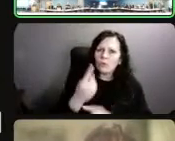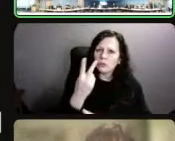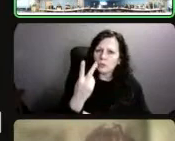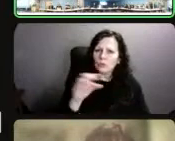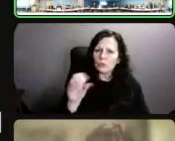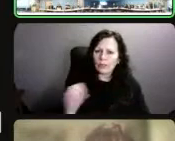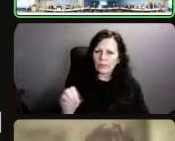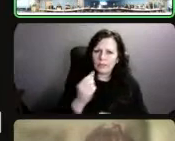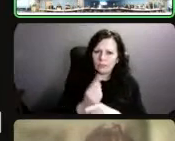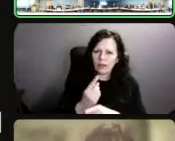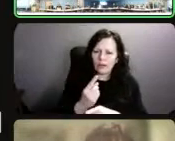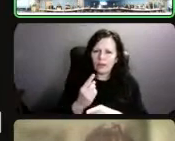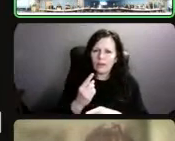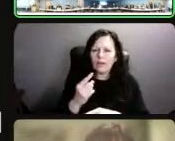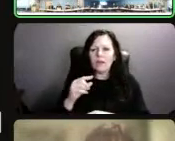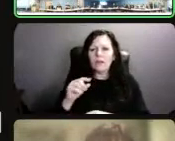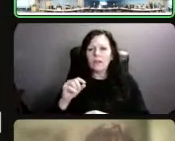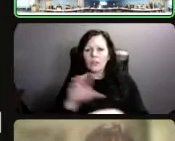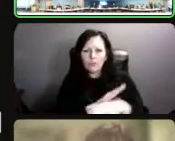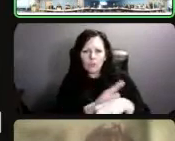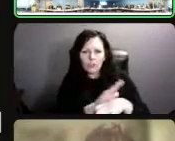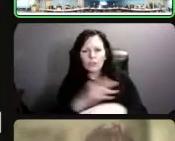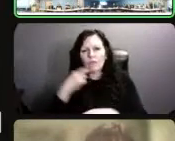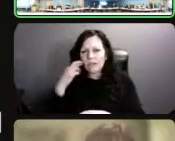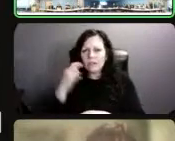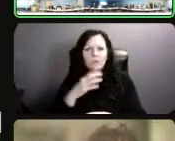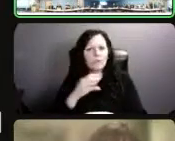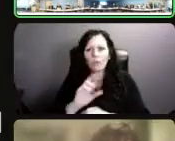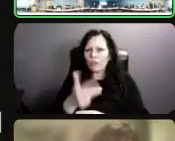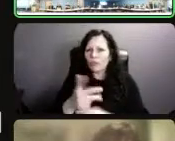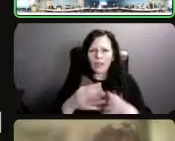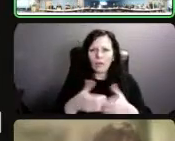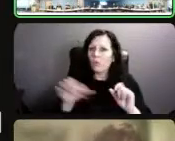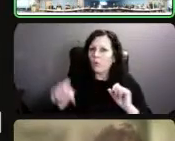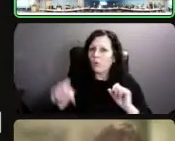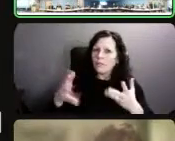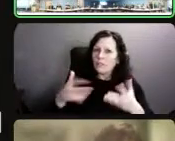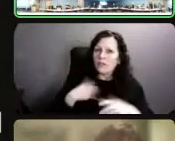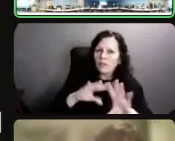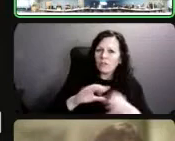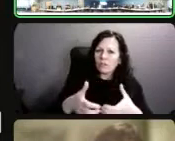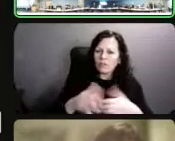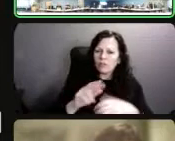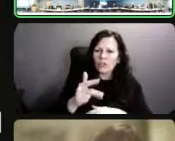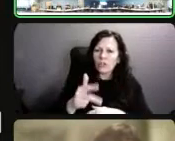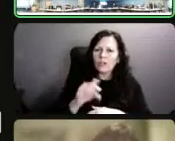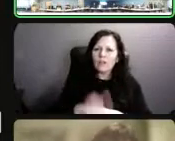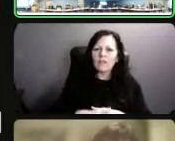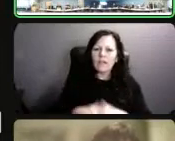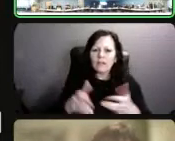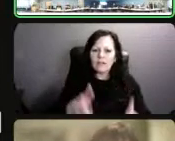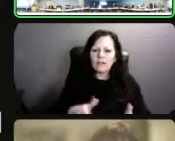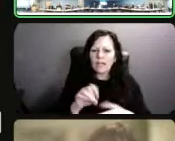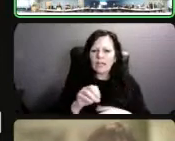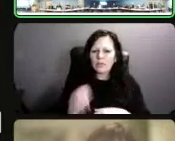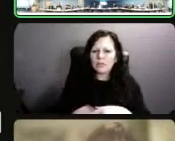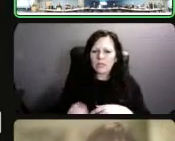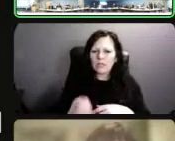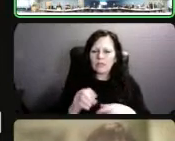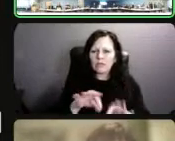OK, WELL THERE'S ONLY TWO RATES